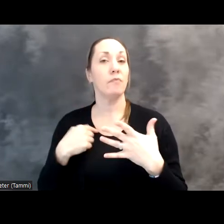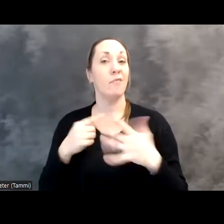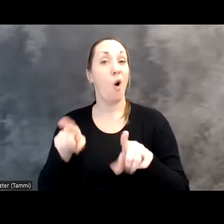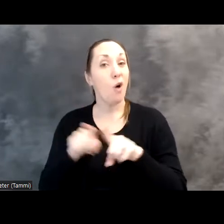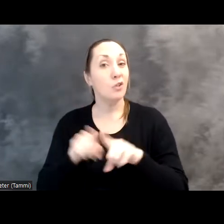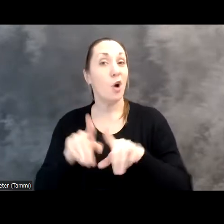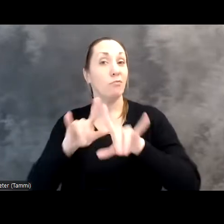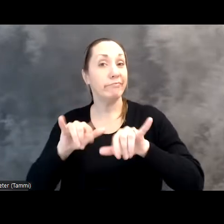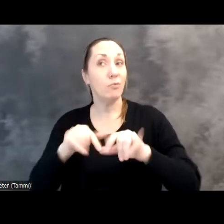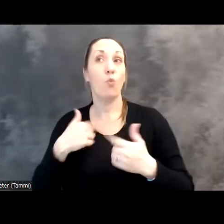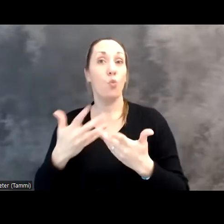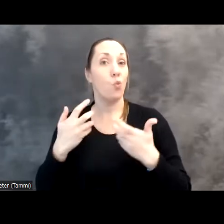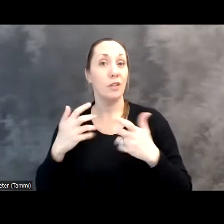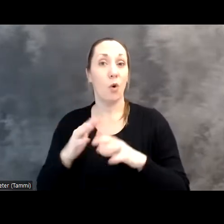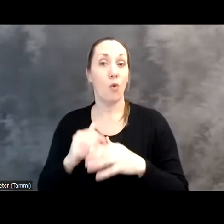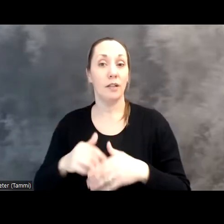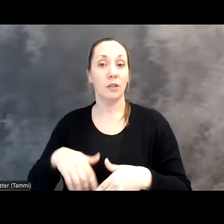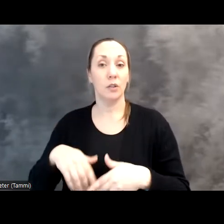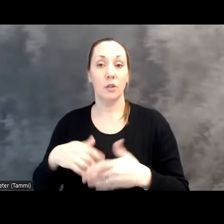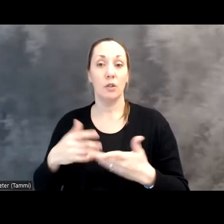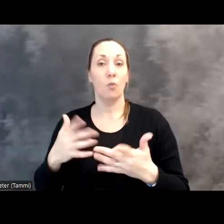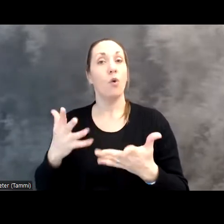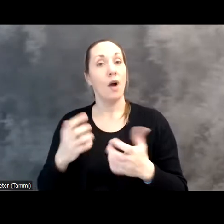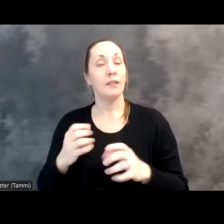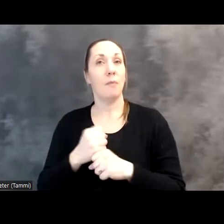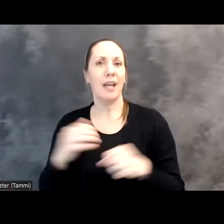the technologies supporting our functions